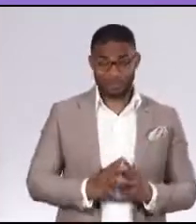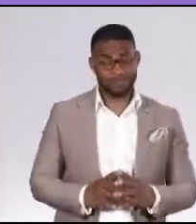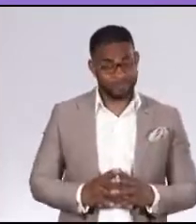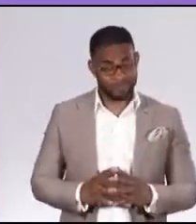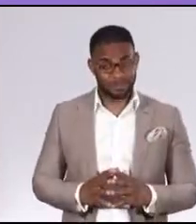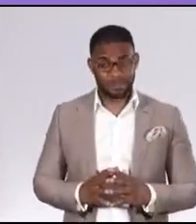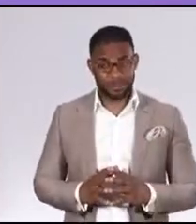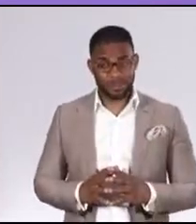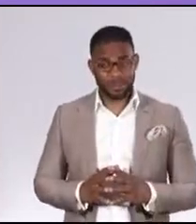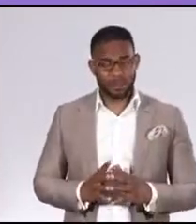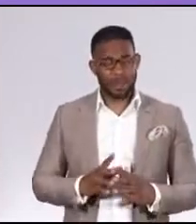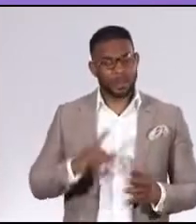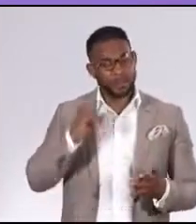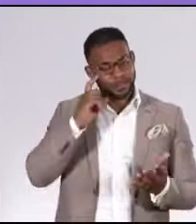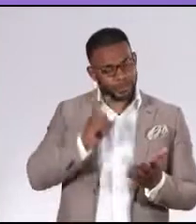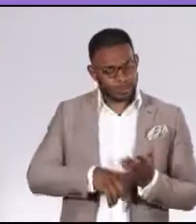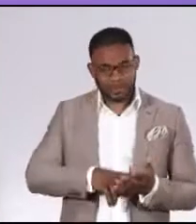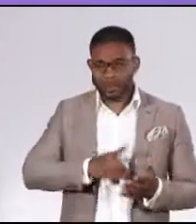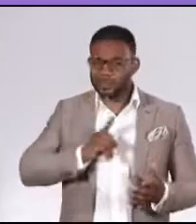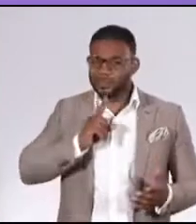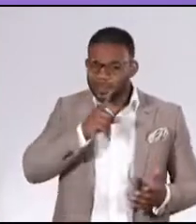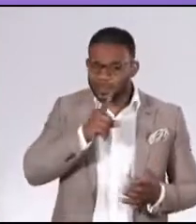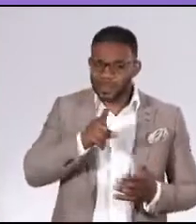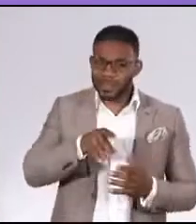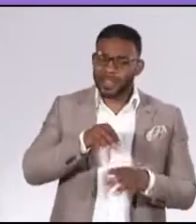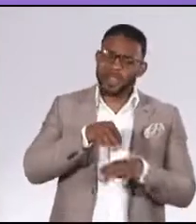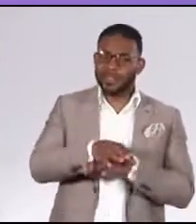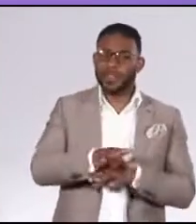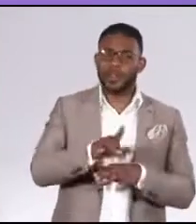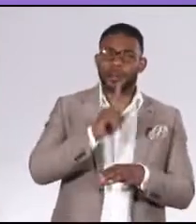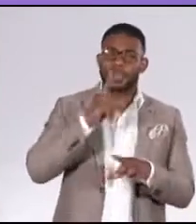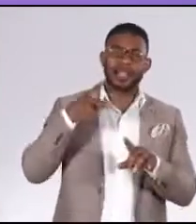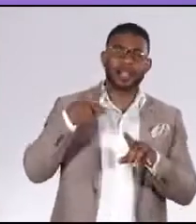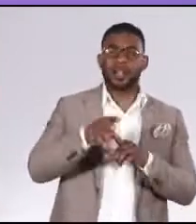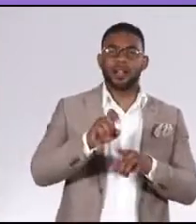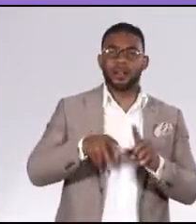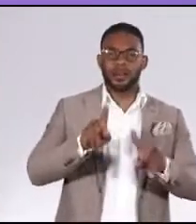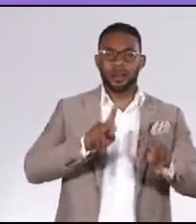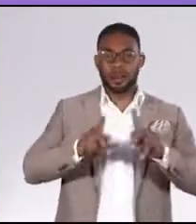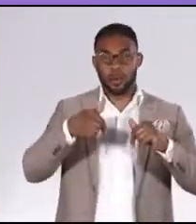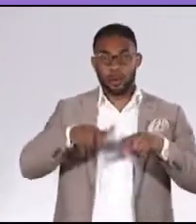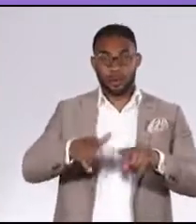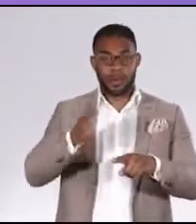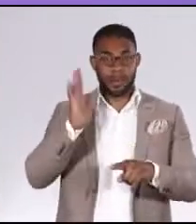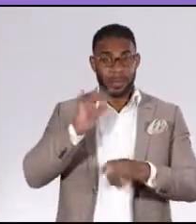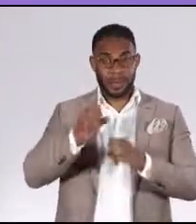We realized profoundly the effect of being cut off from people during this past year with covert,